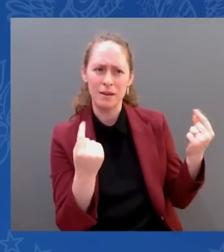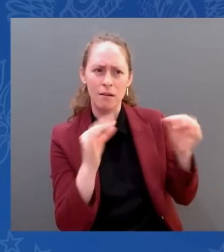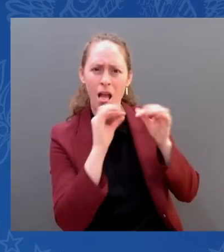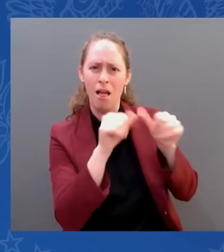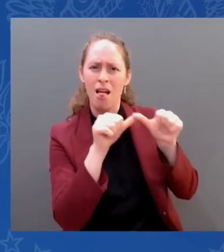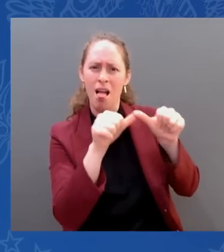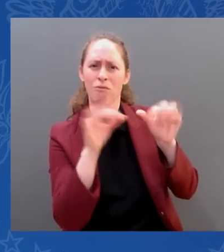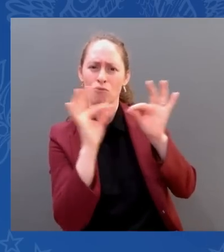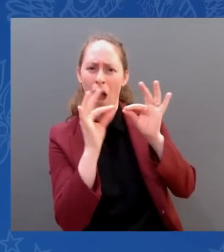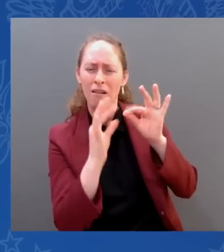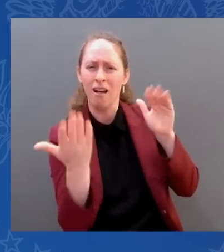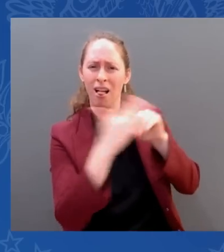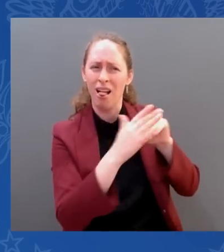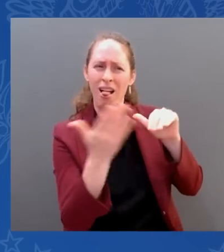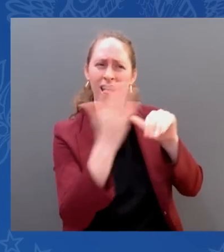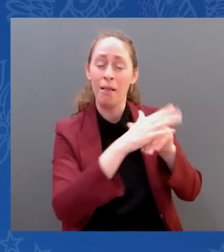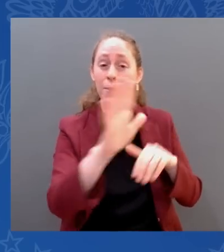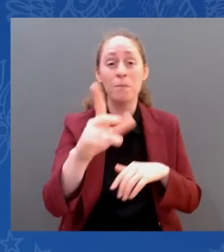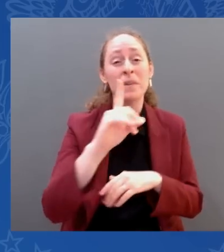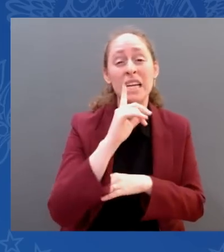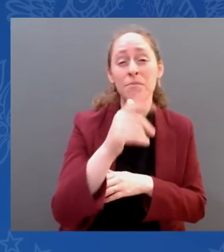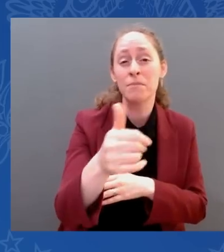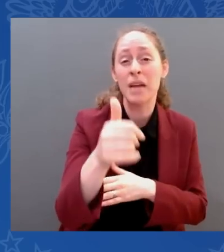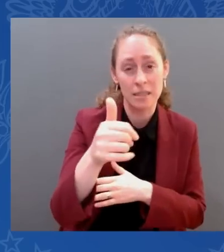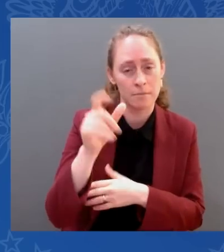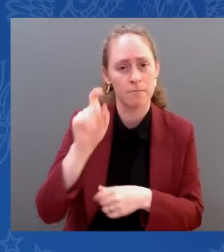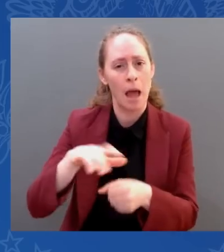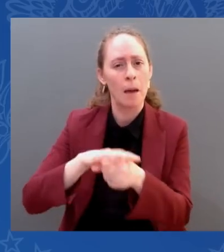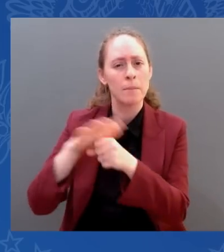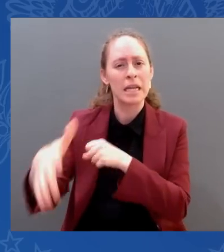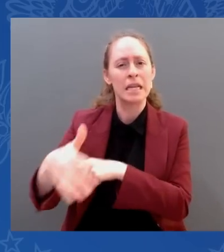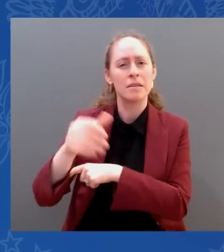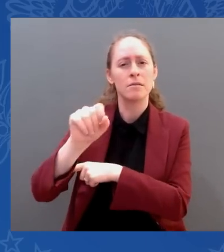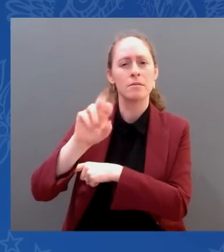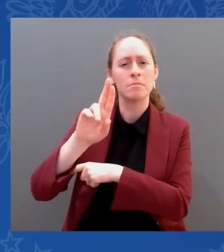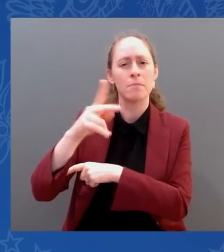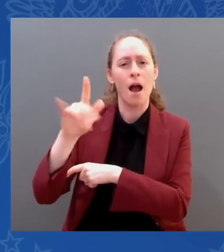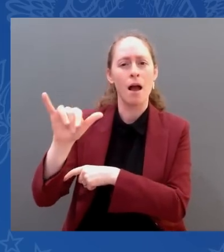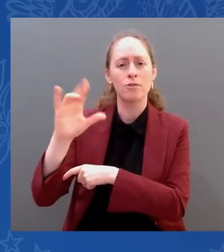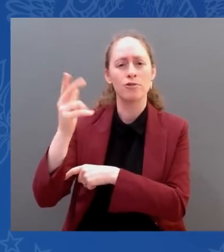when I came here well over a year ago, the American people understandably wondered, "Supply chain -- what…" --